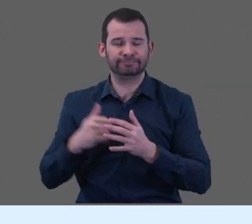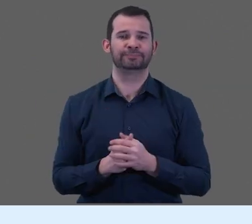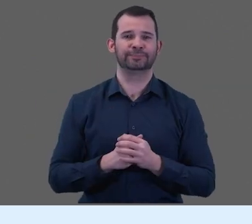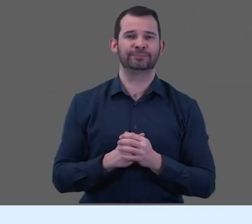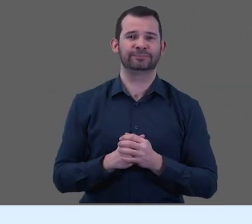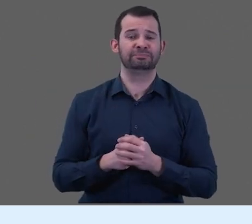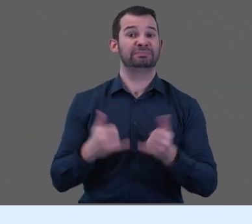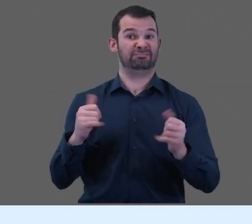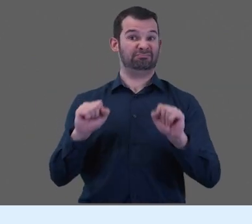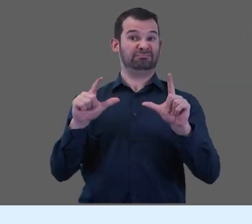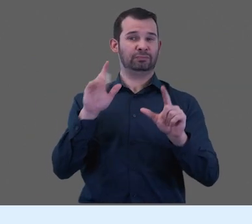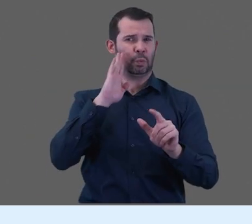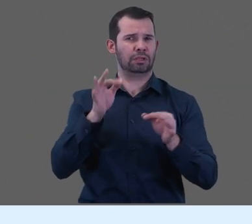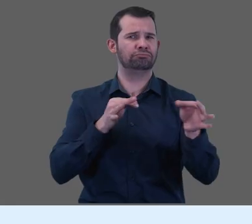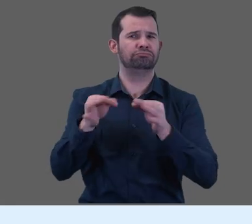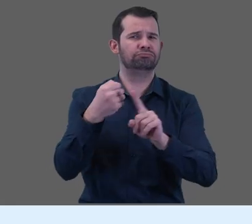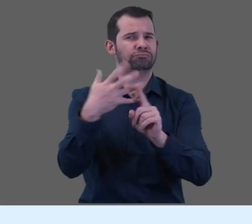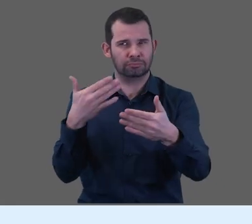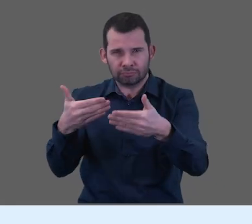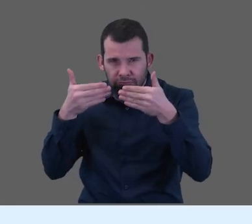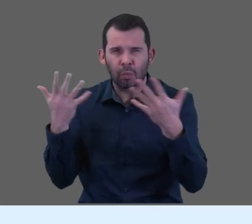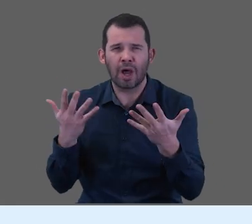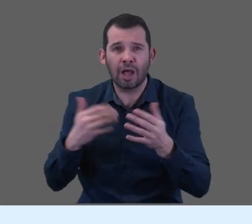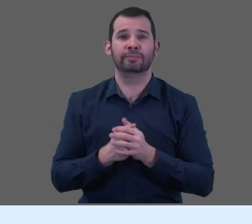In this video, we’re going to take a closer look at